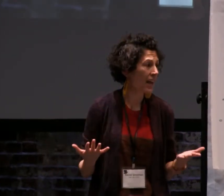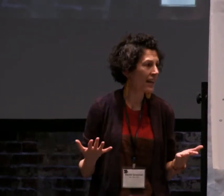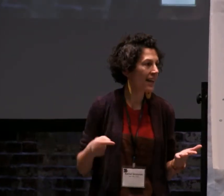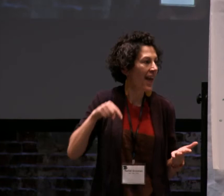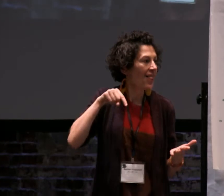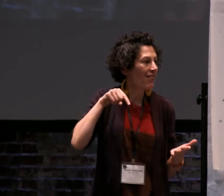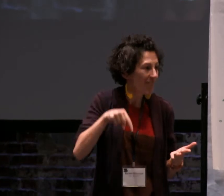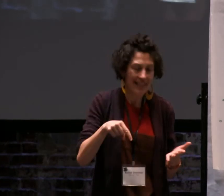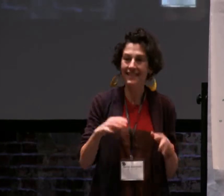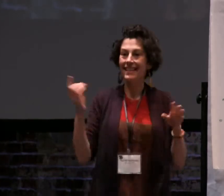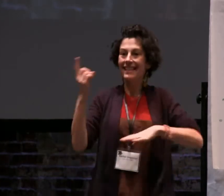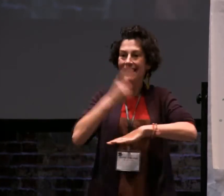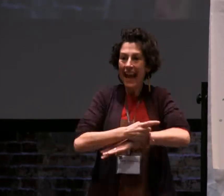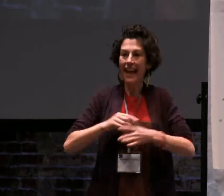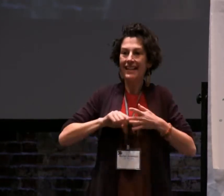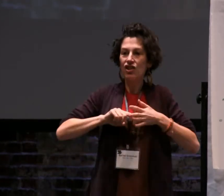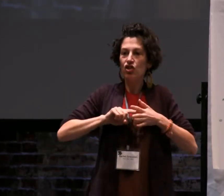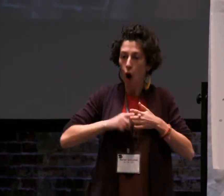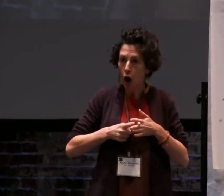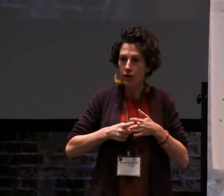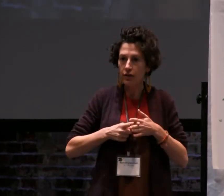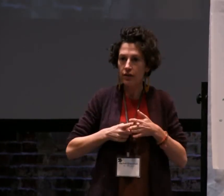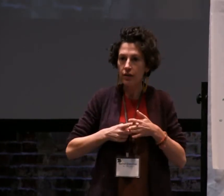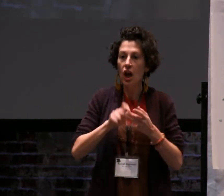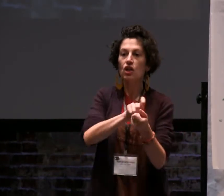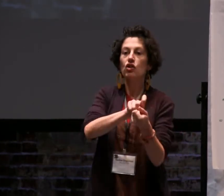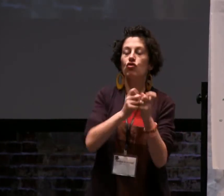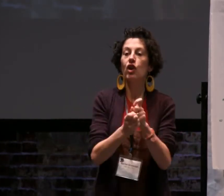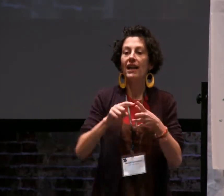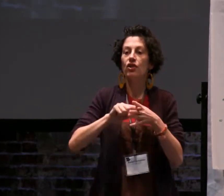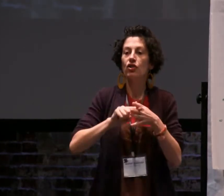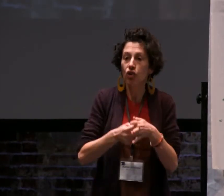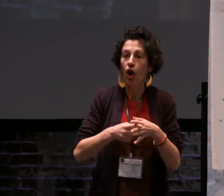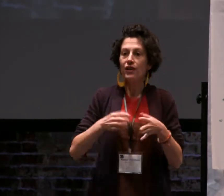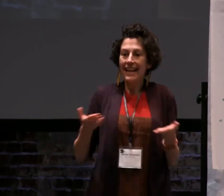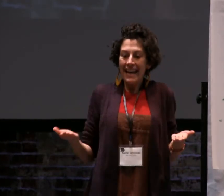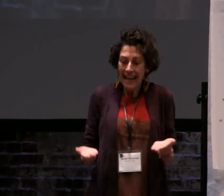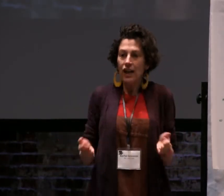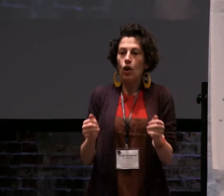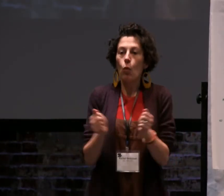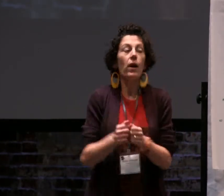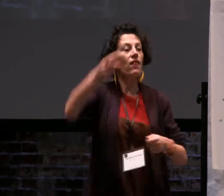This is so exciting. This is day one, this is the beginning of change,